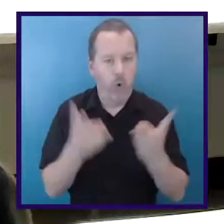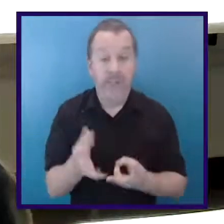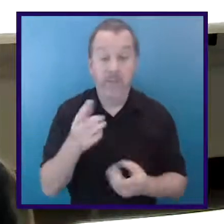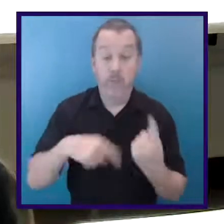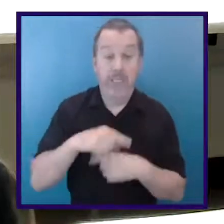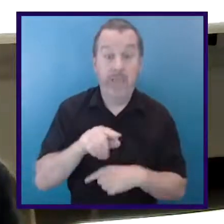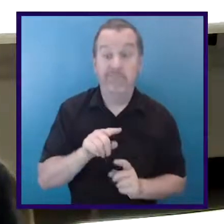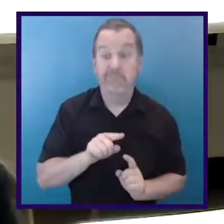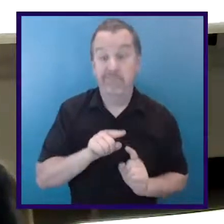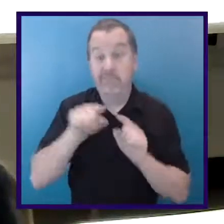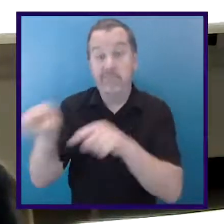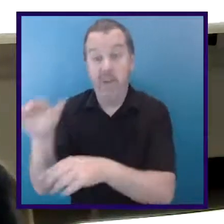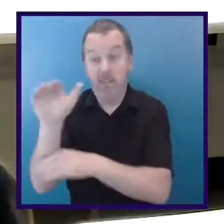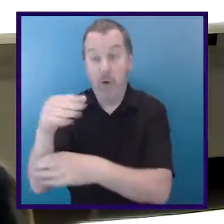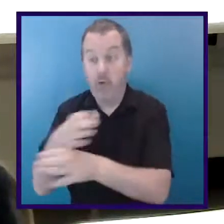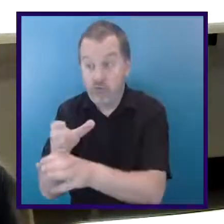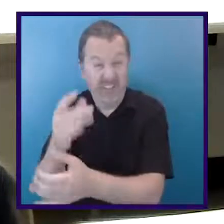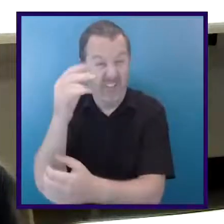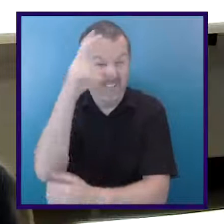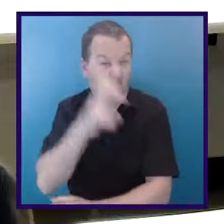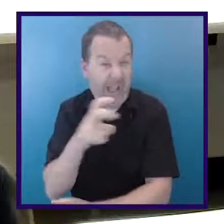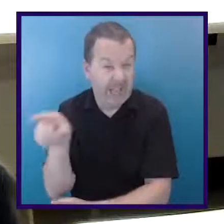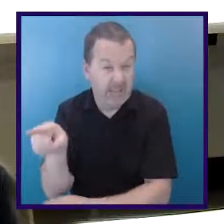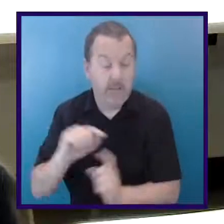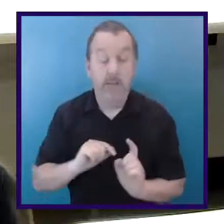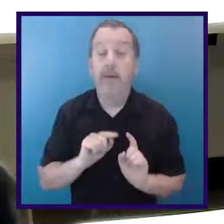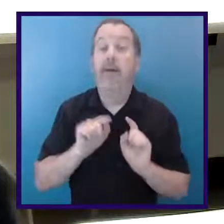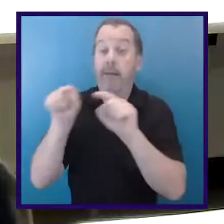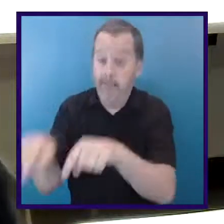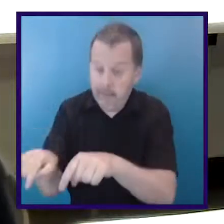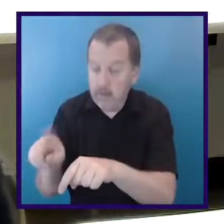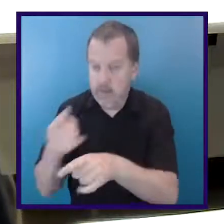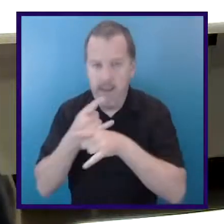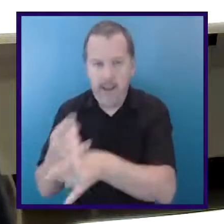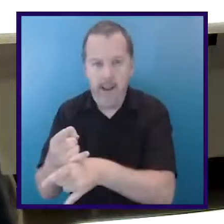Therefore, if we were to visit a foreign country such as France, we would be able to help the